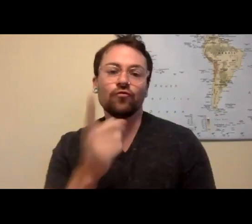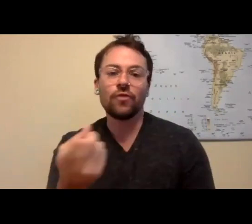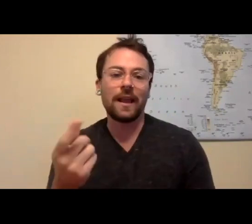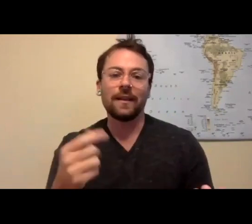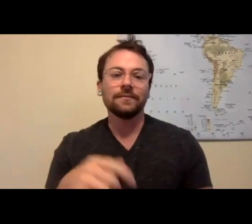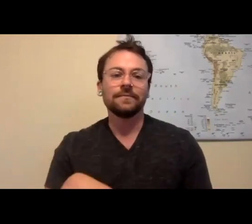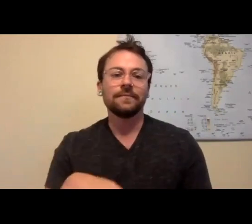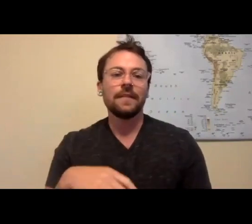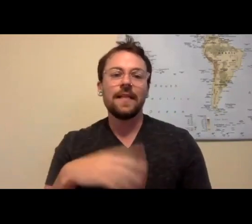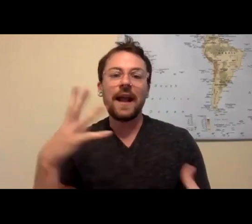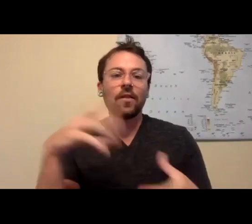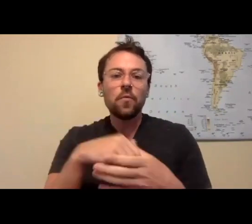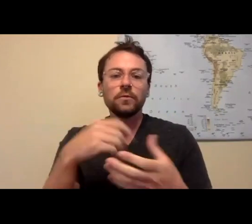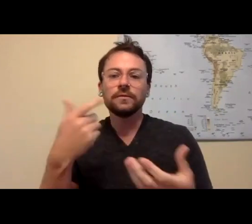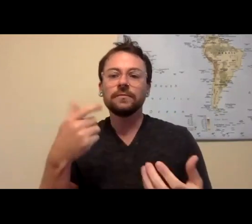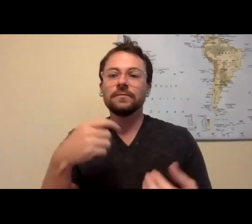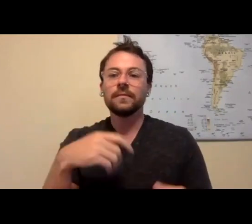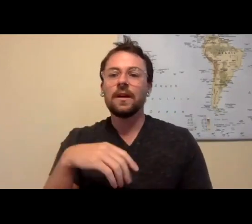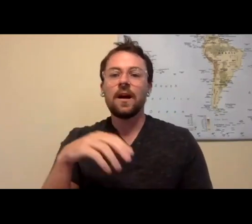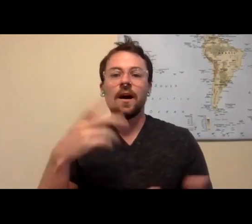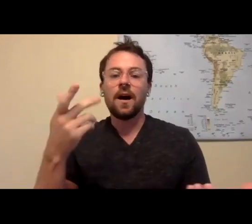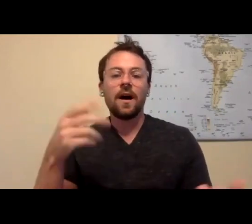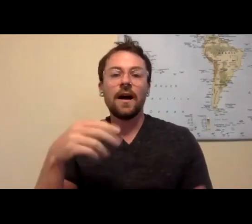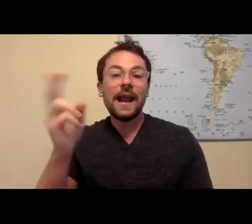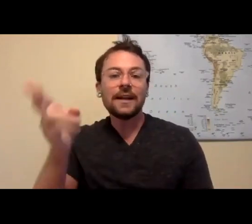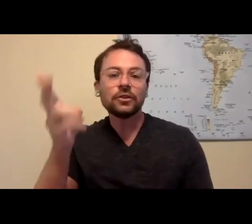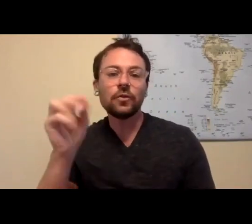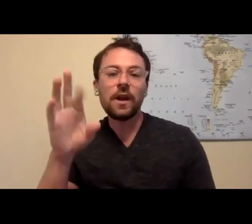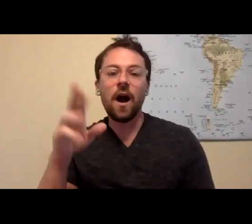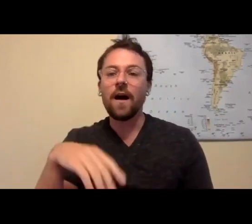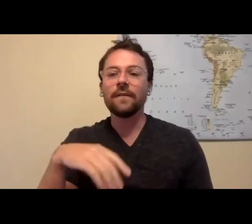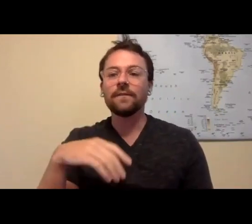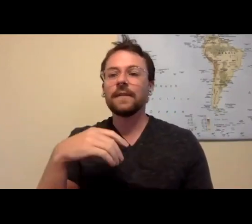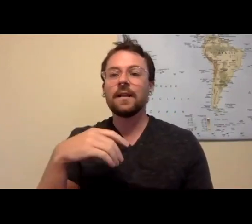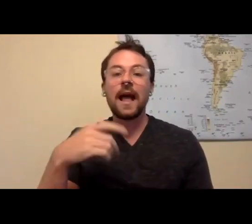because it is inclusive of everyone.